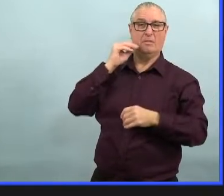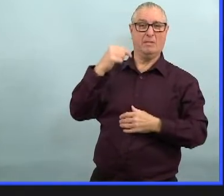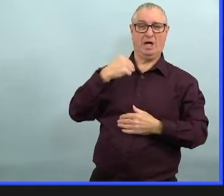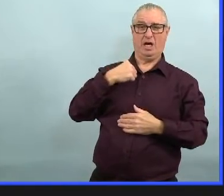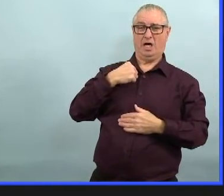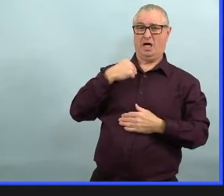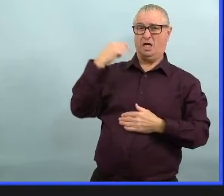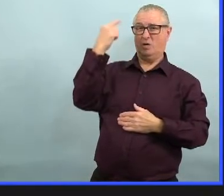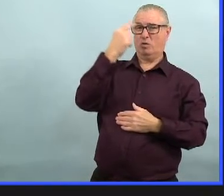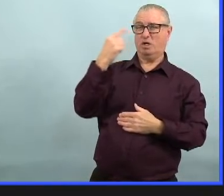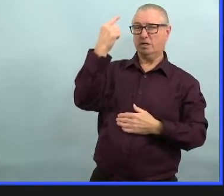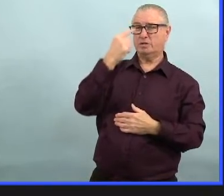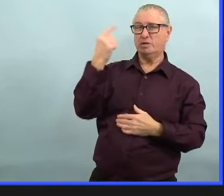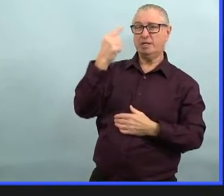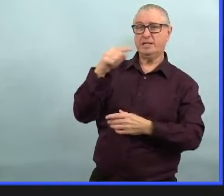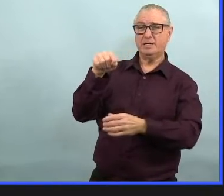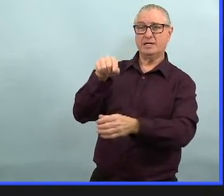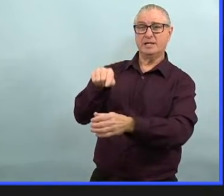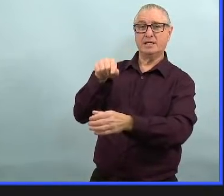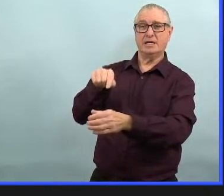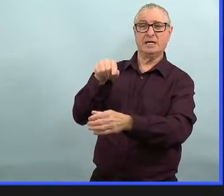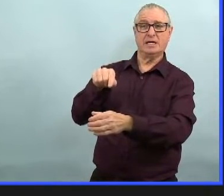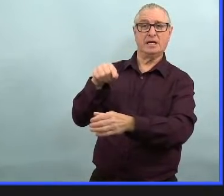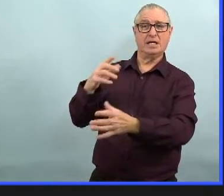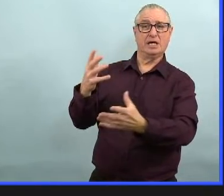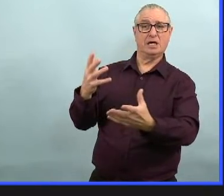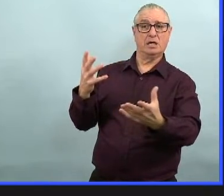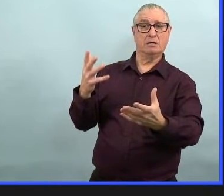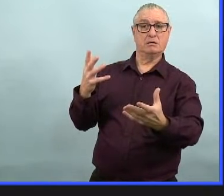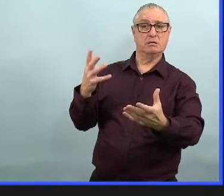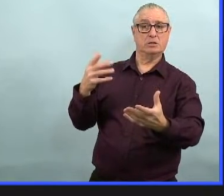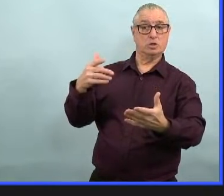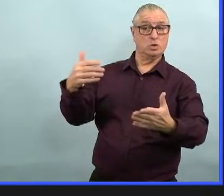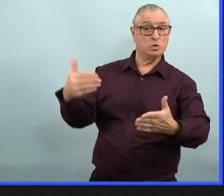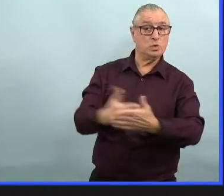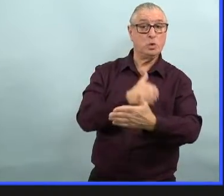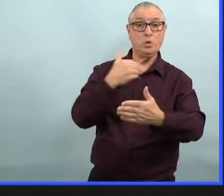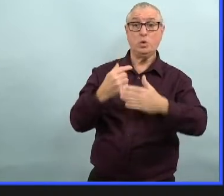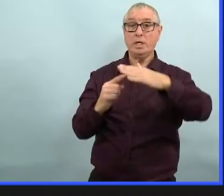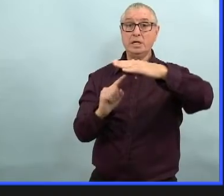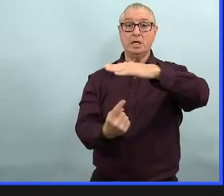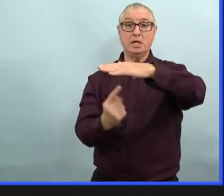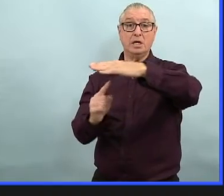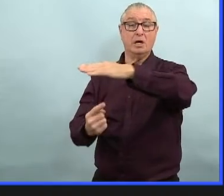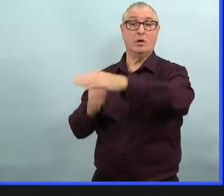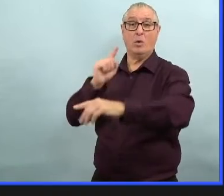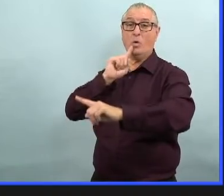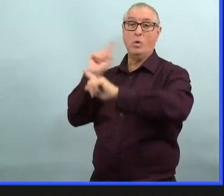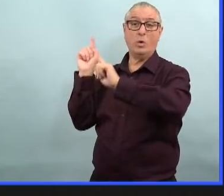did these new isolation orders come through or is that just a for the individual personal health